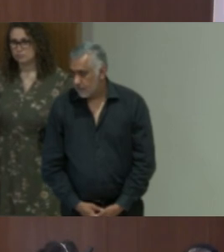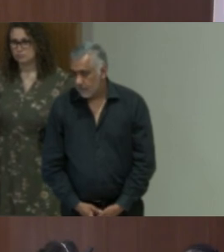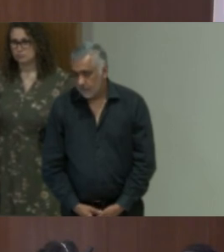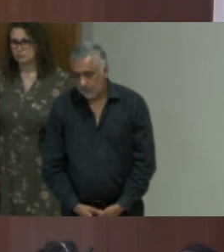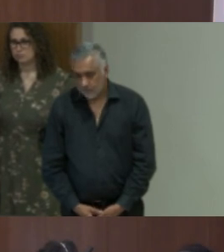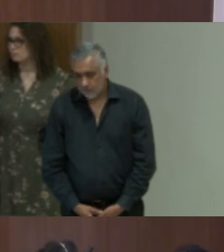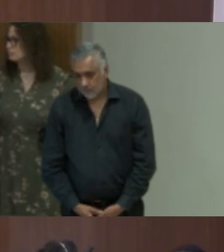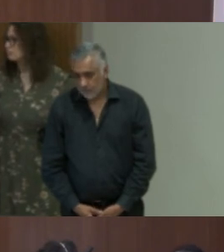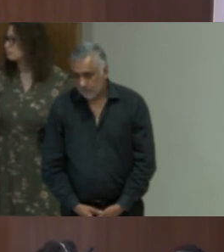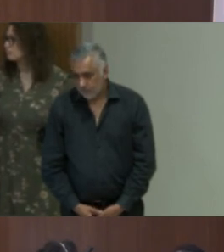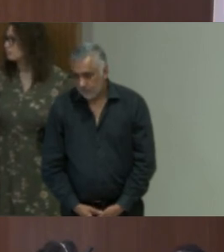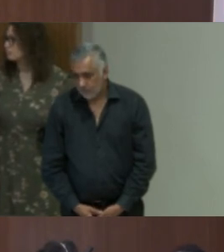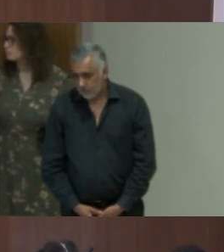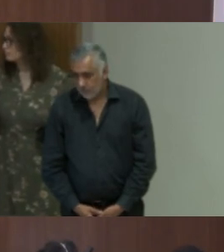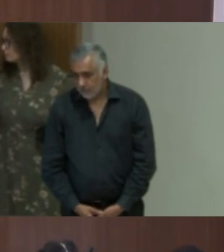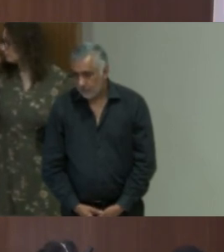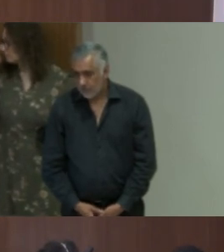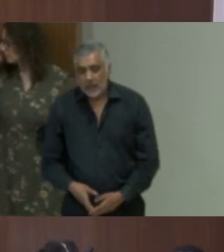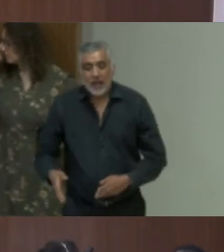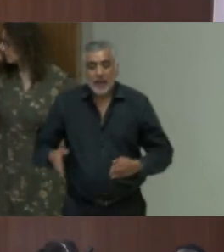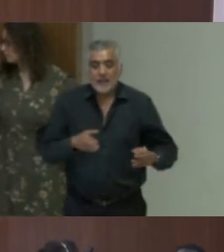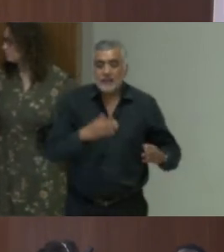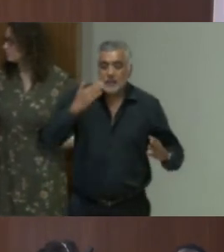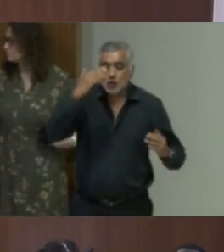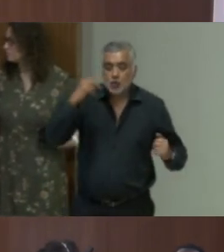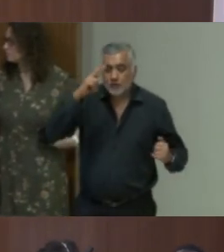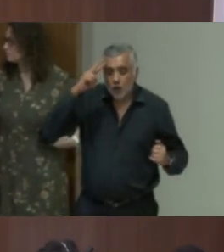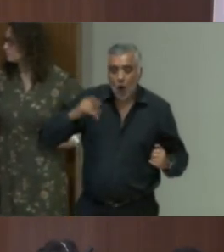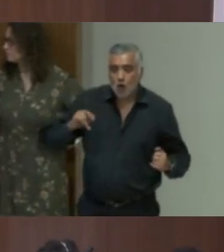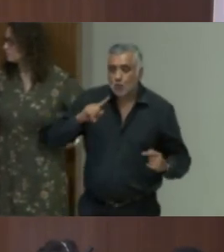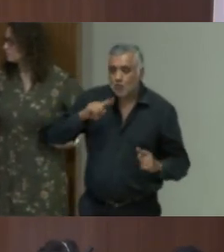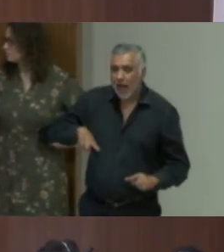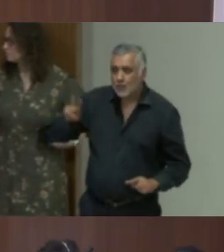And Sister Veronica wants to answer the question before.